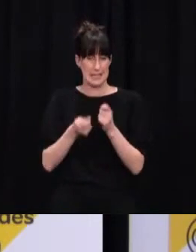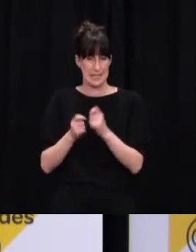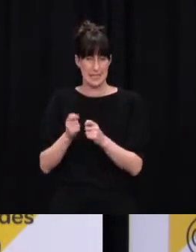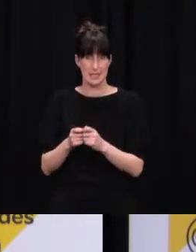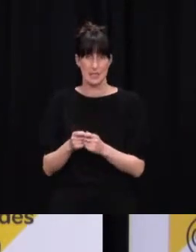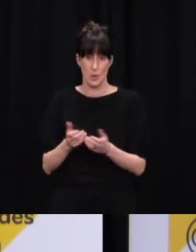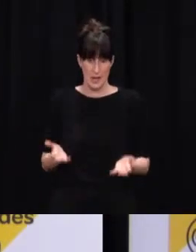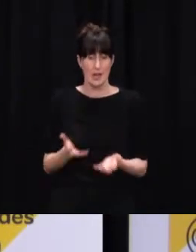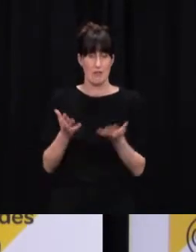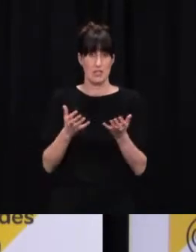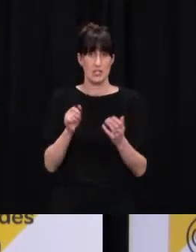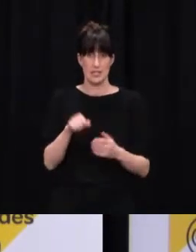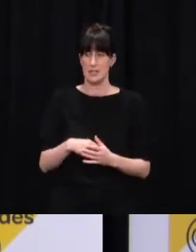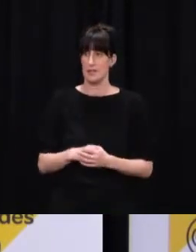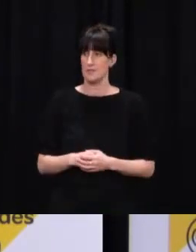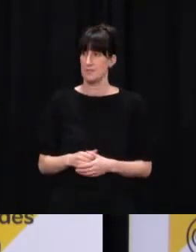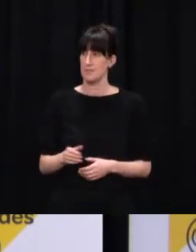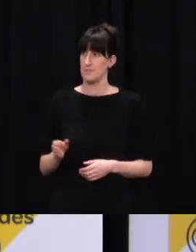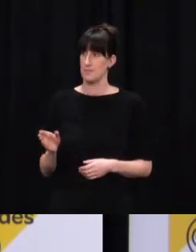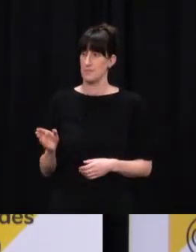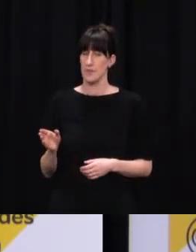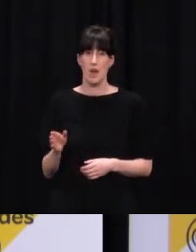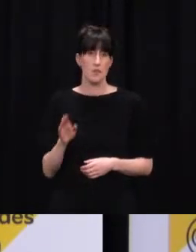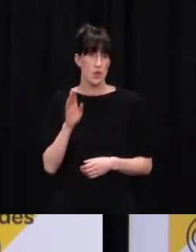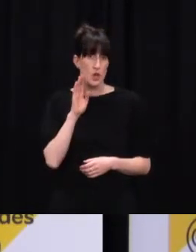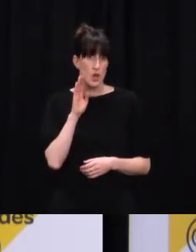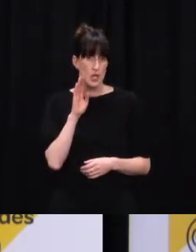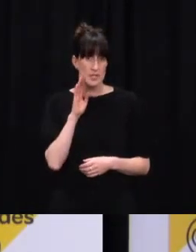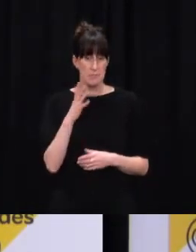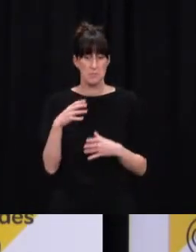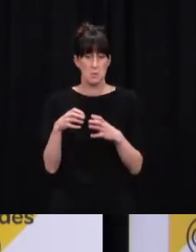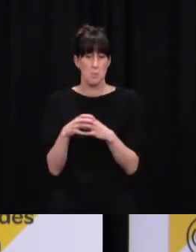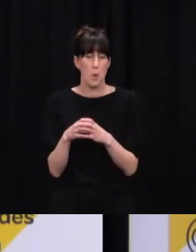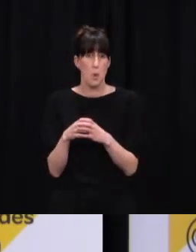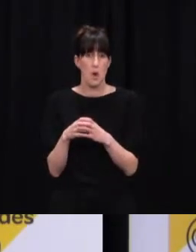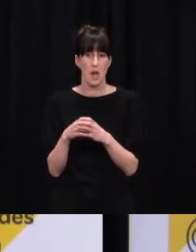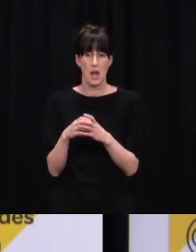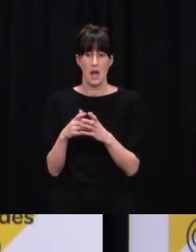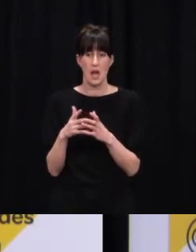good community testing. I saw reports from Christchurch yesterday with that there is a